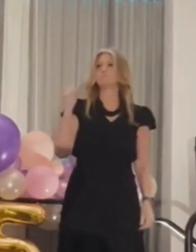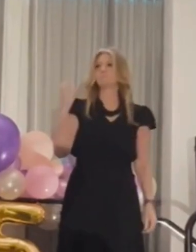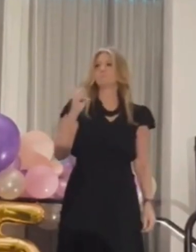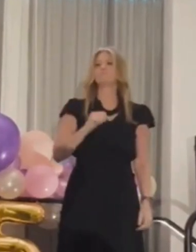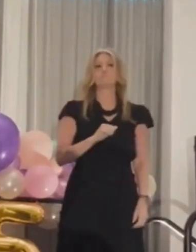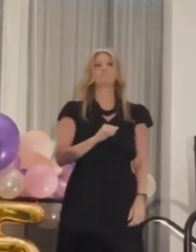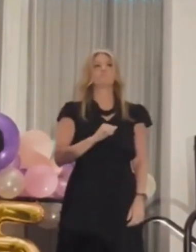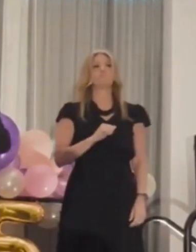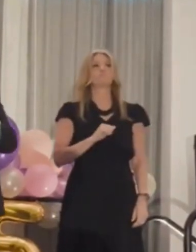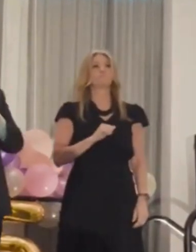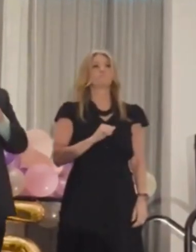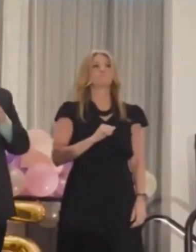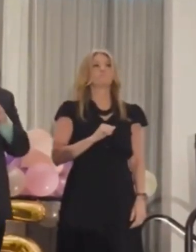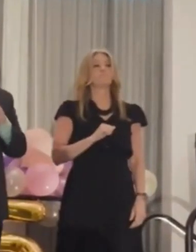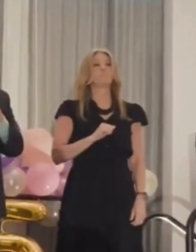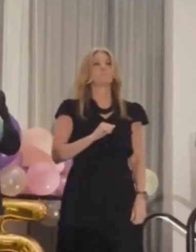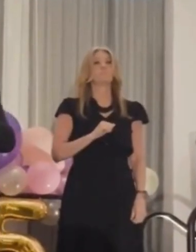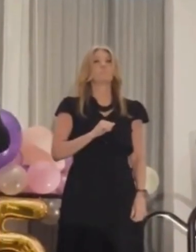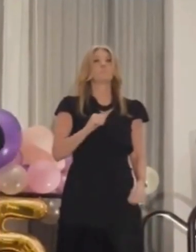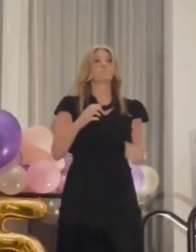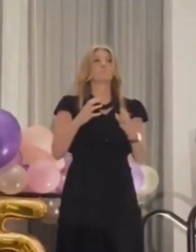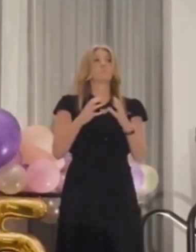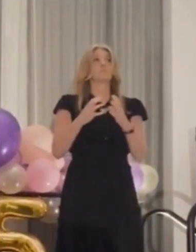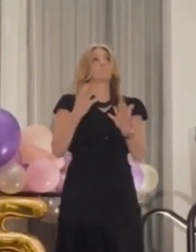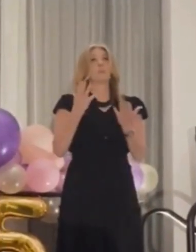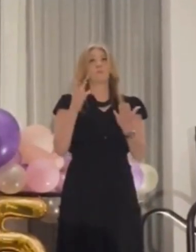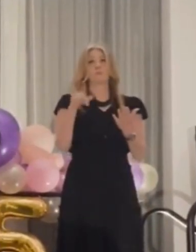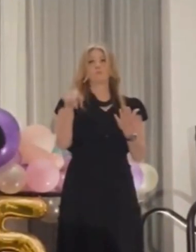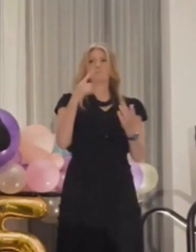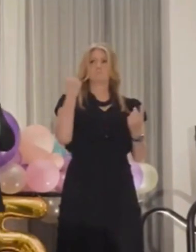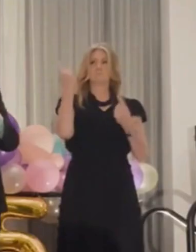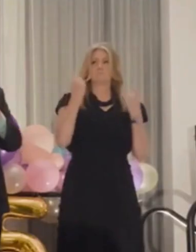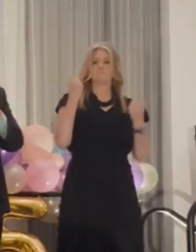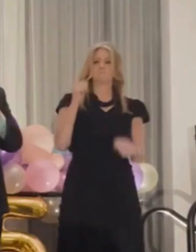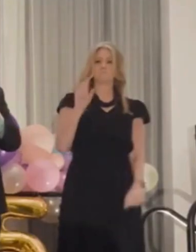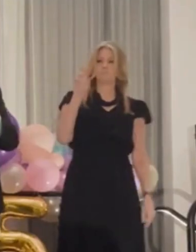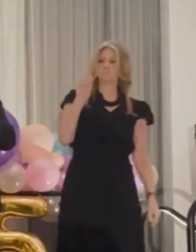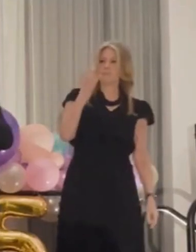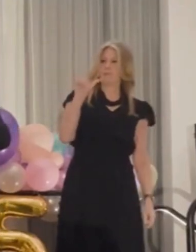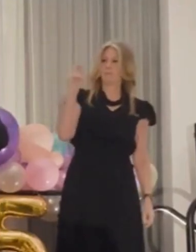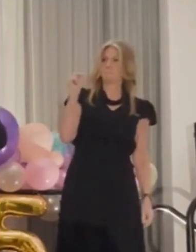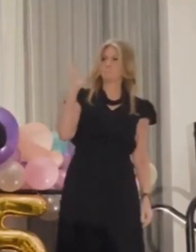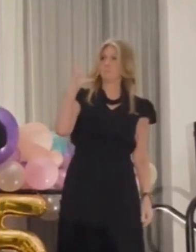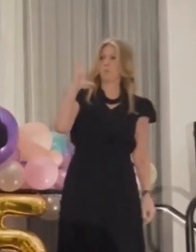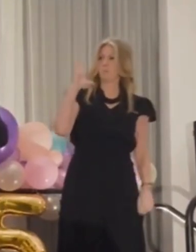Now a lot of you might be wondering, is Relay North Carolina going to go away because